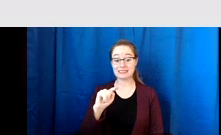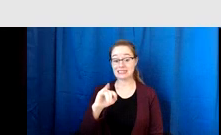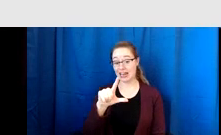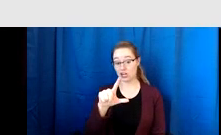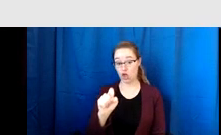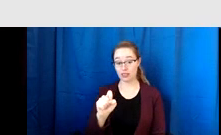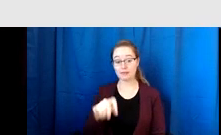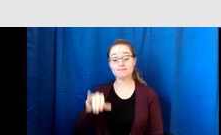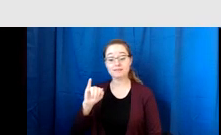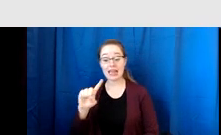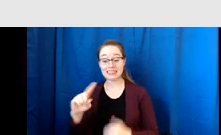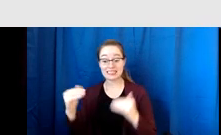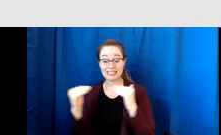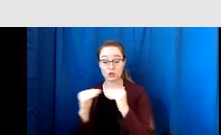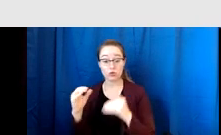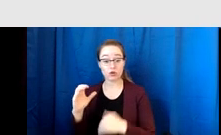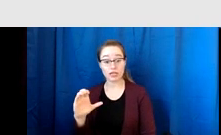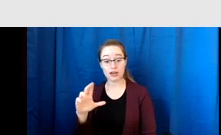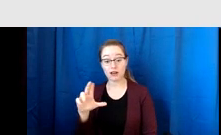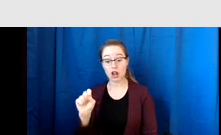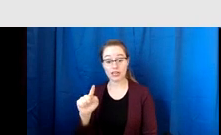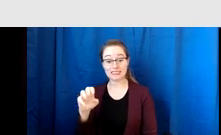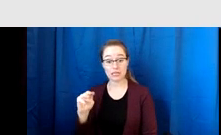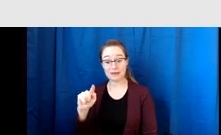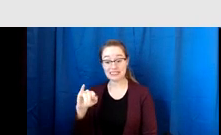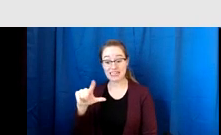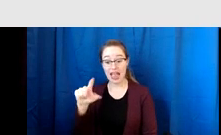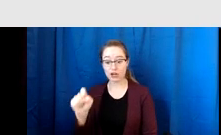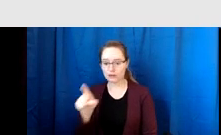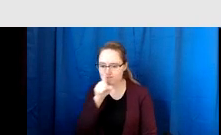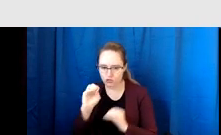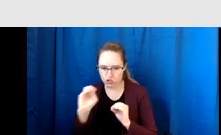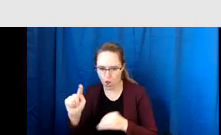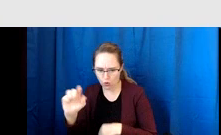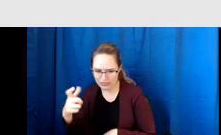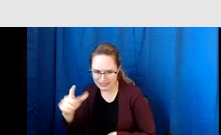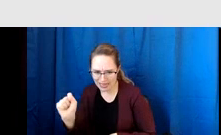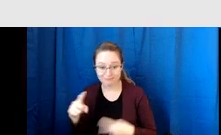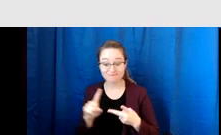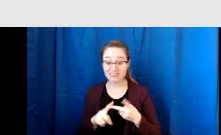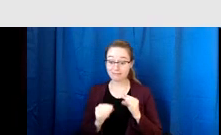and there was no text for the heading. The fix was to add the standard dialog heading.